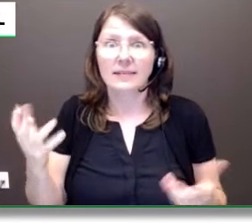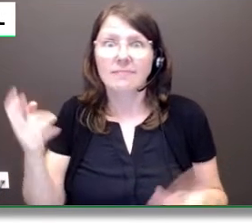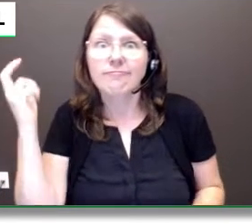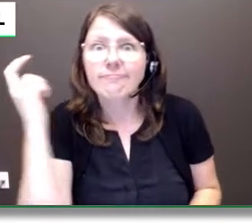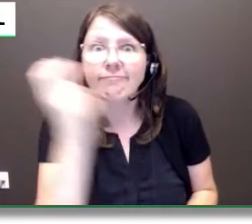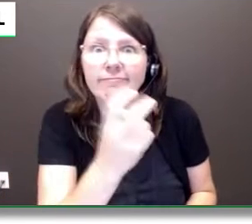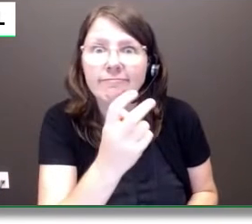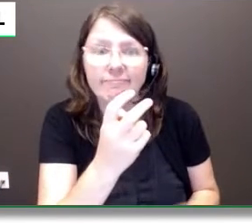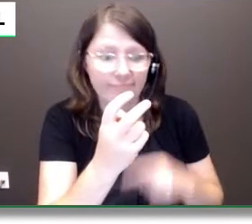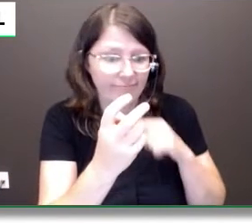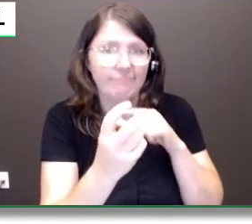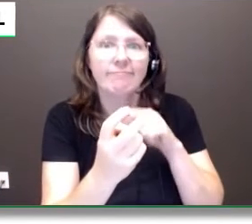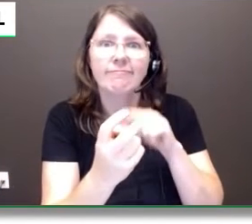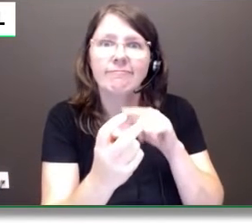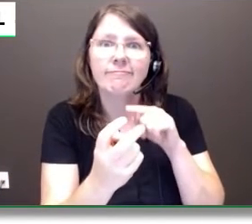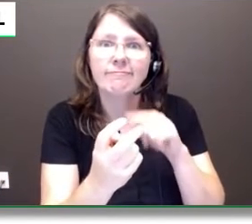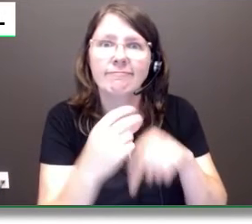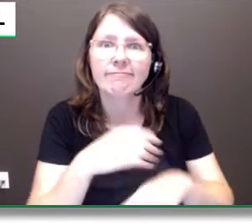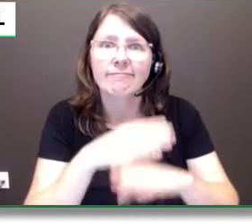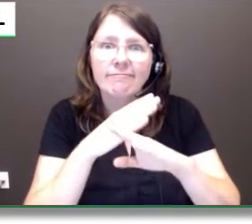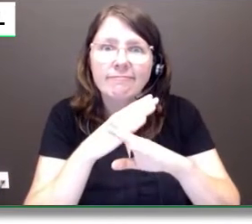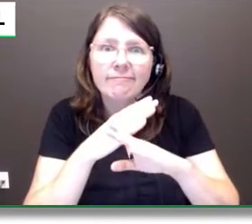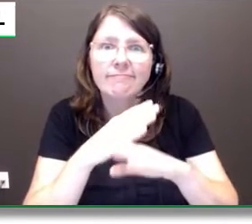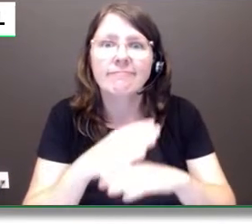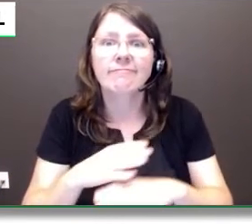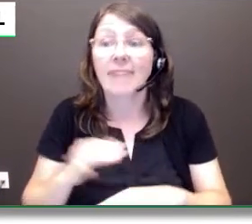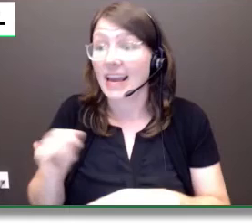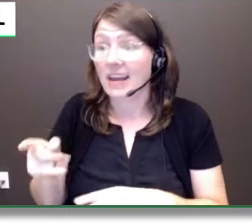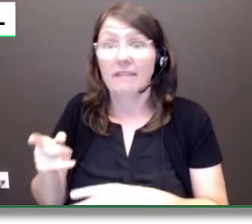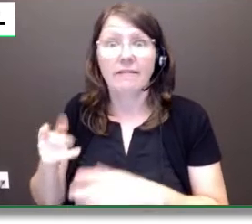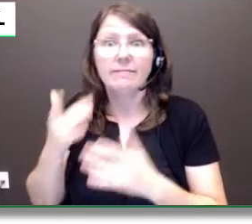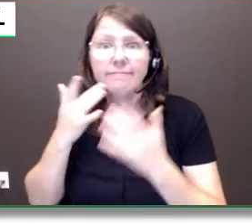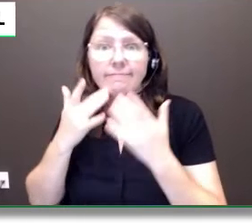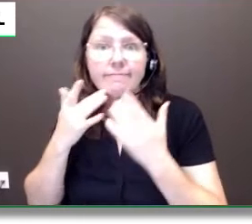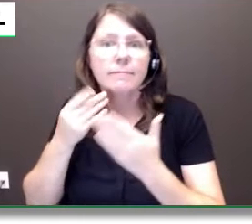in a lower economic area right. Or if you're a lower economic individual so